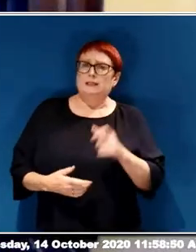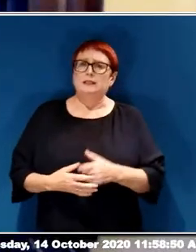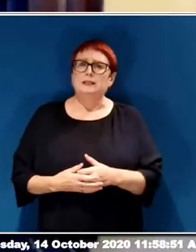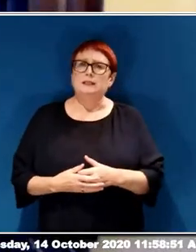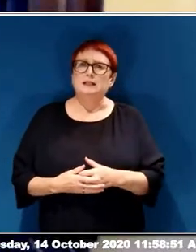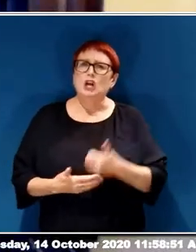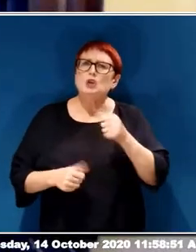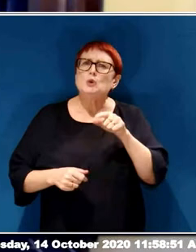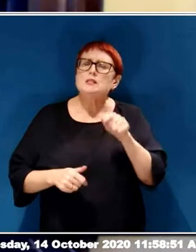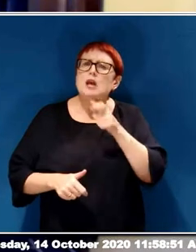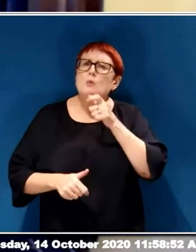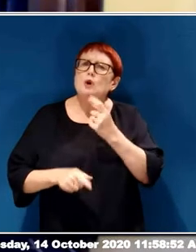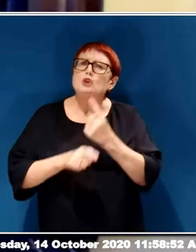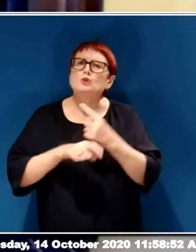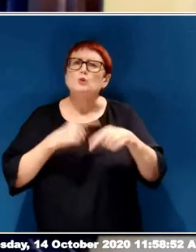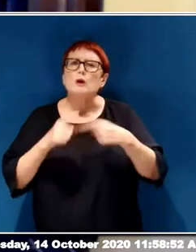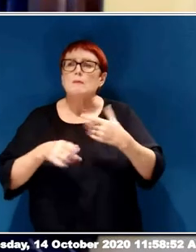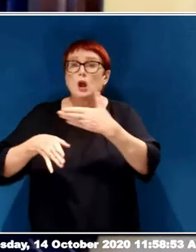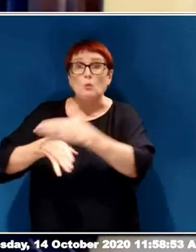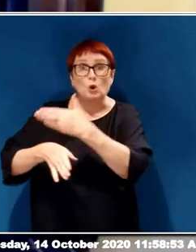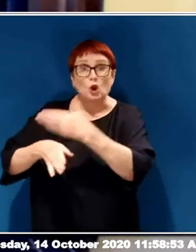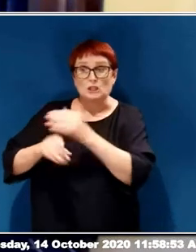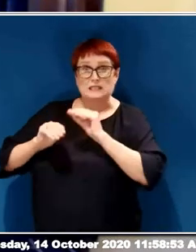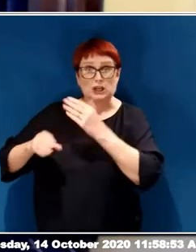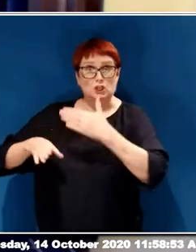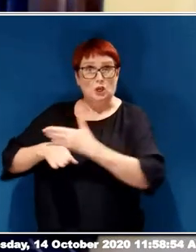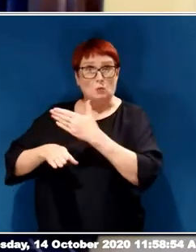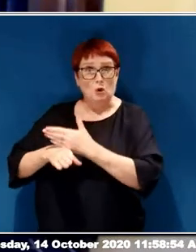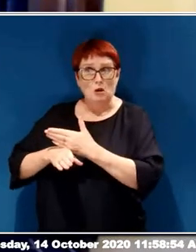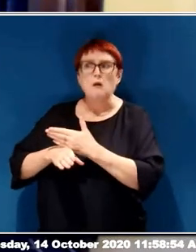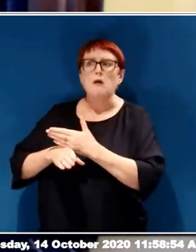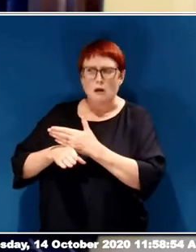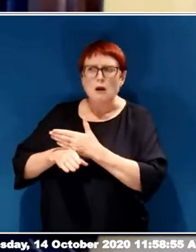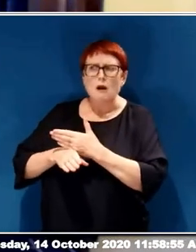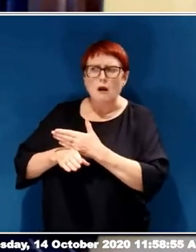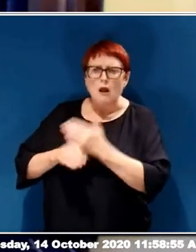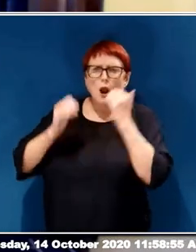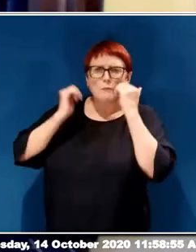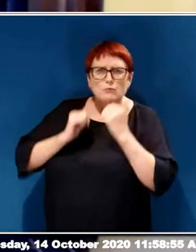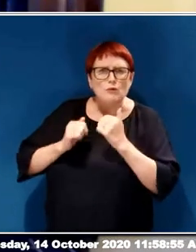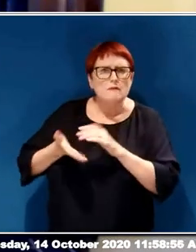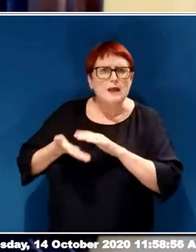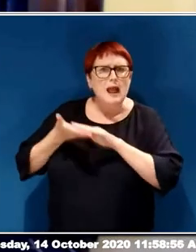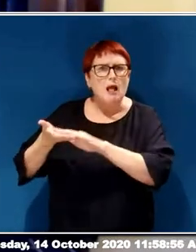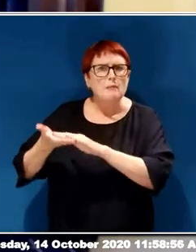shown to be beneficial and effective for a substantial quality of --- quantity